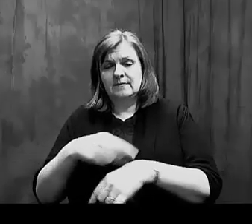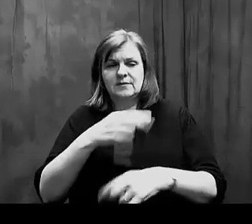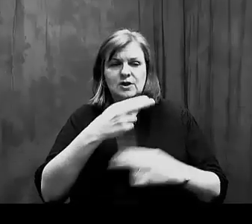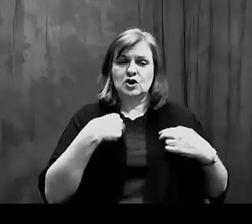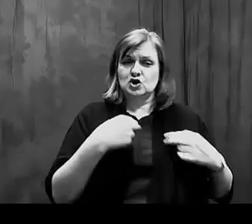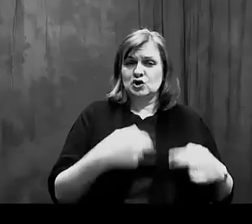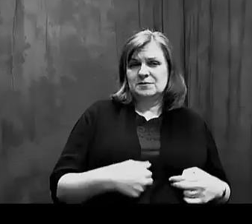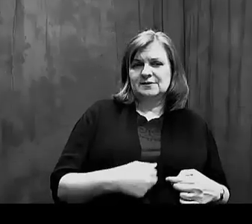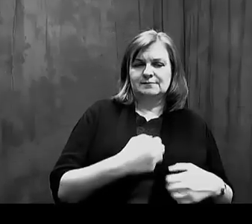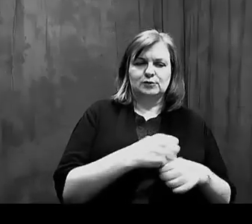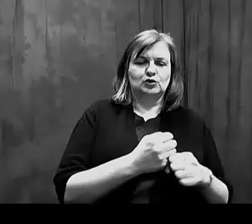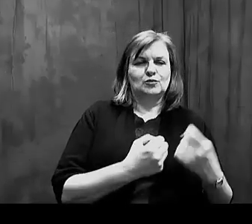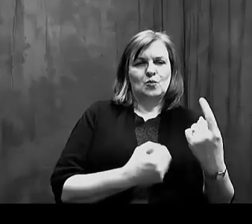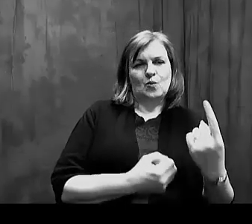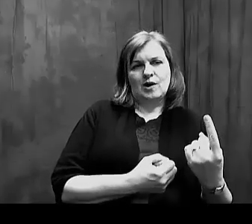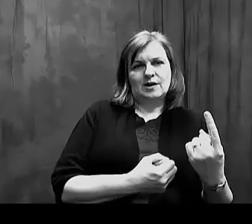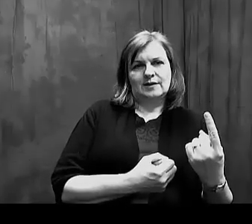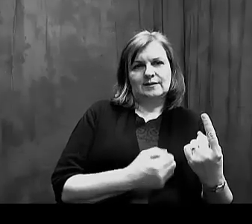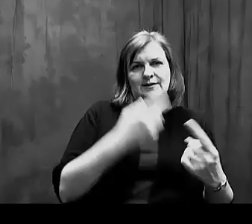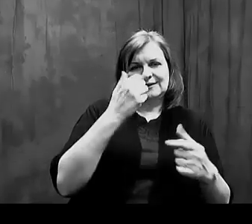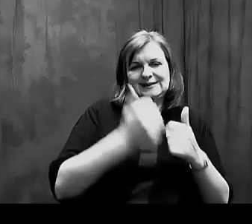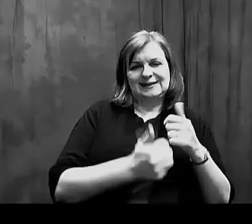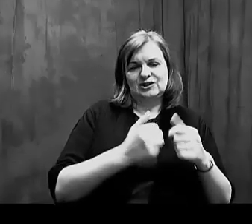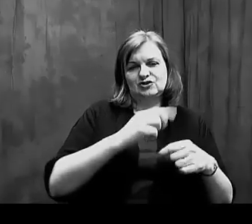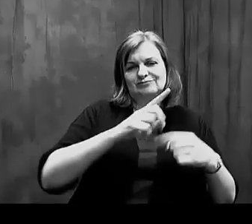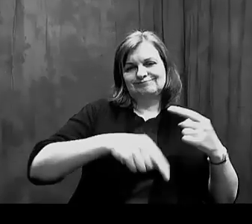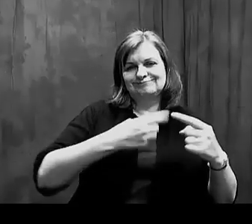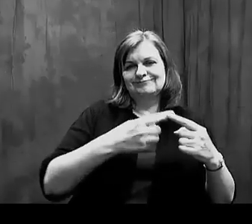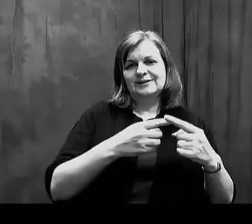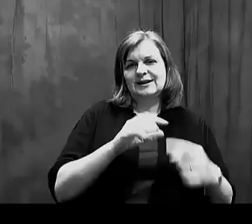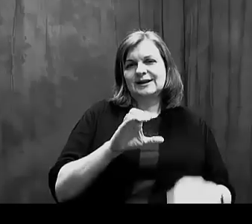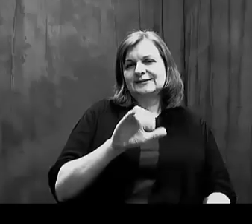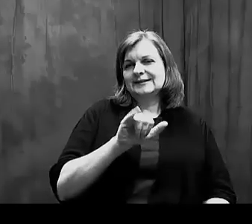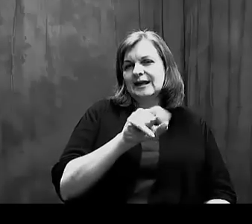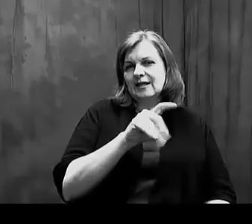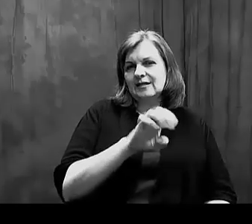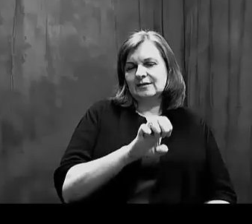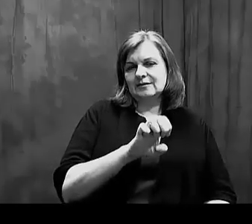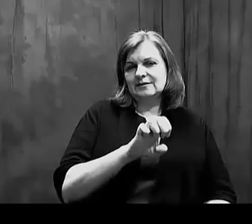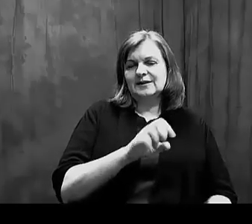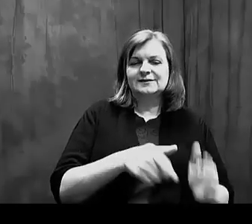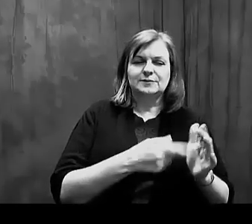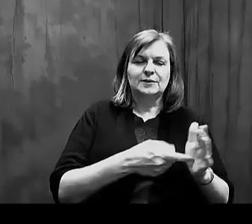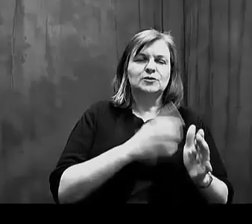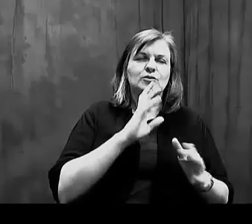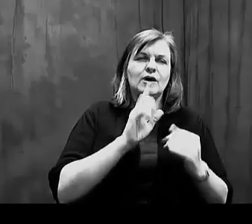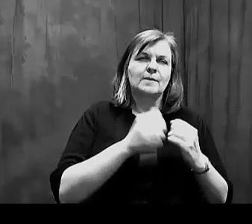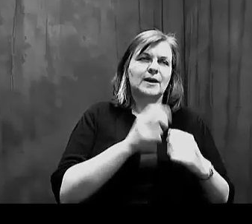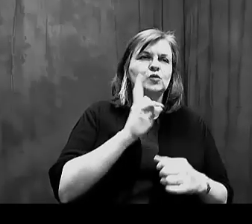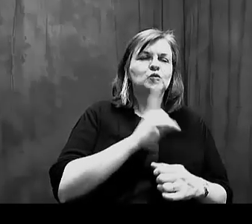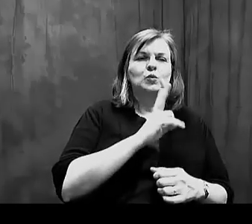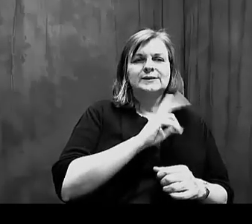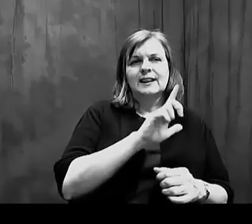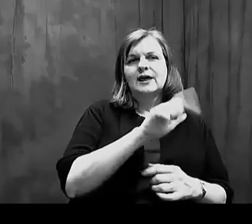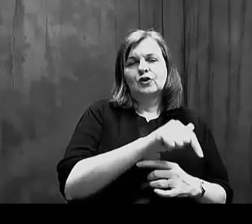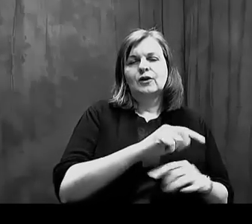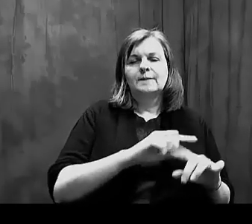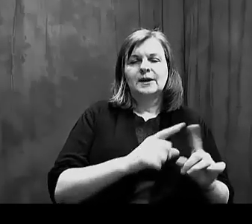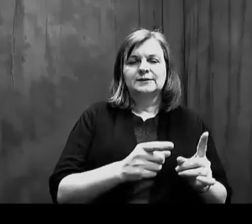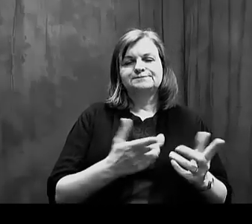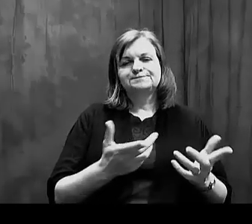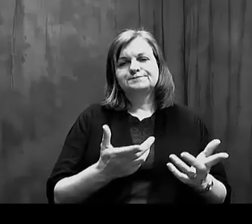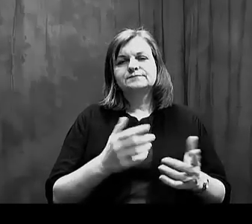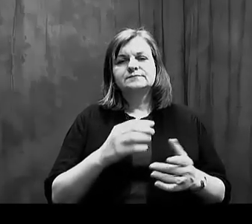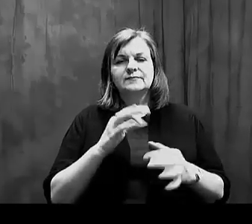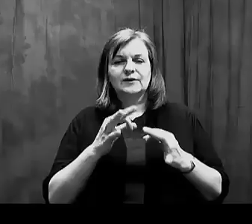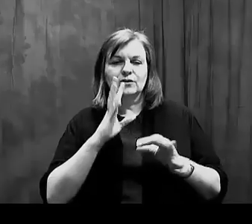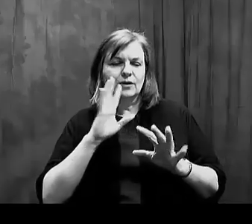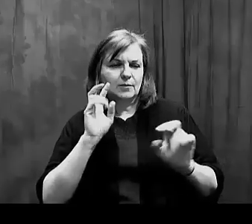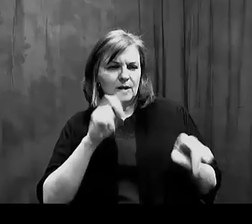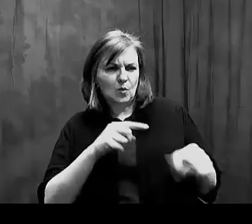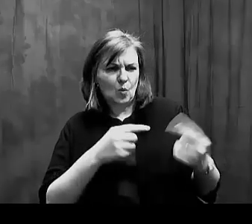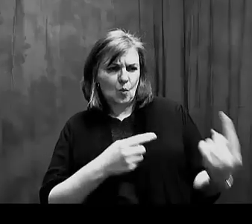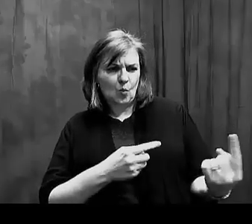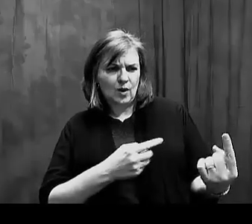of course humans are not producing the same number of eggs at a time as frogs -- frogs we can see upwards of 1000+ eggs produced at a